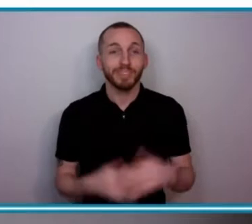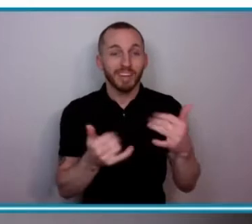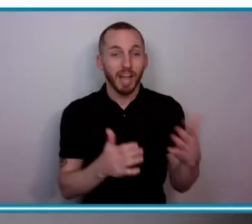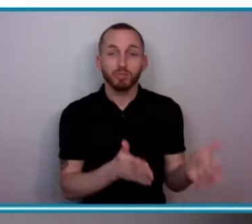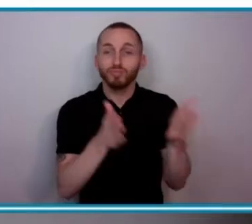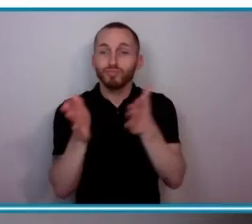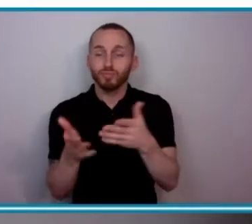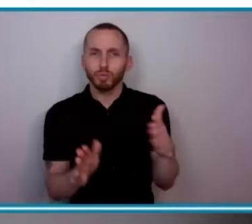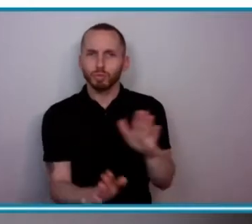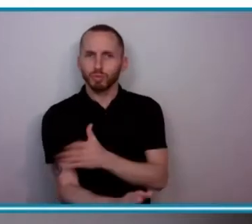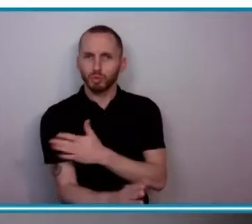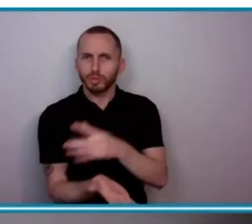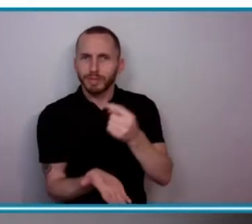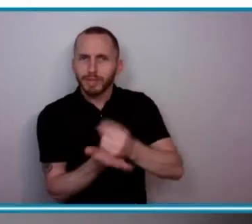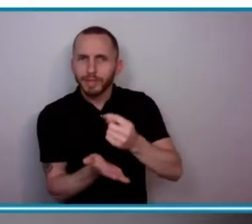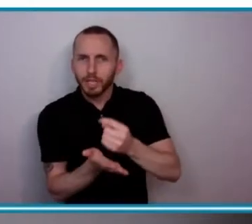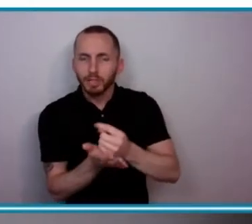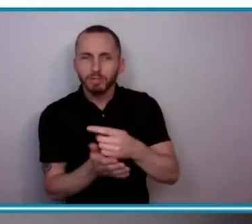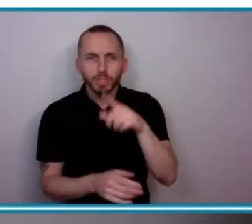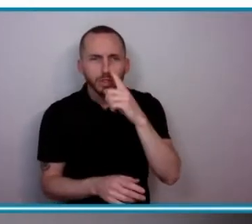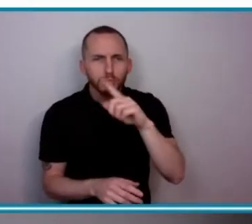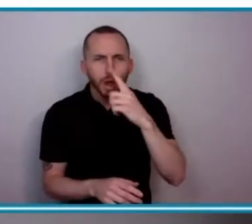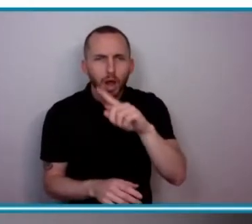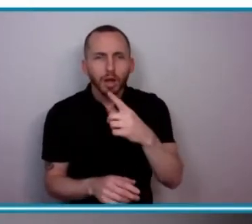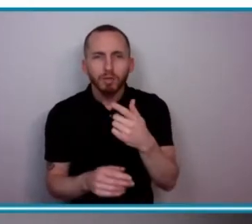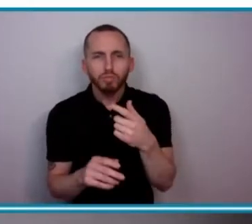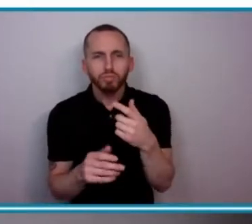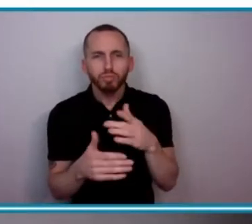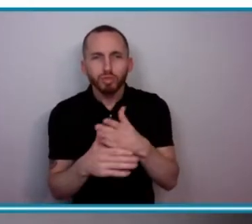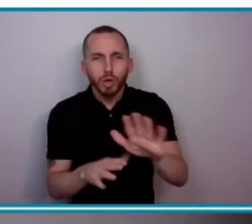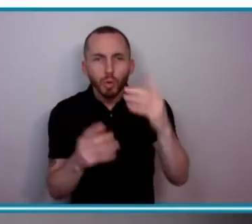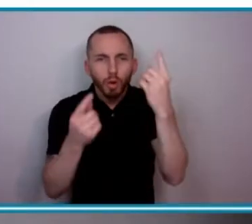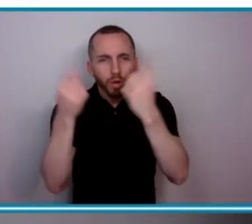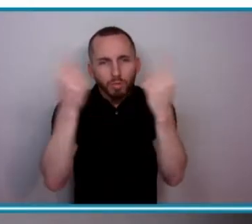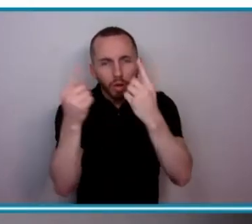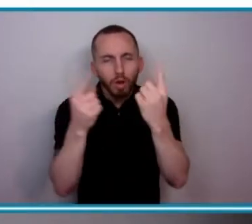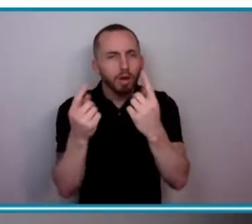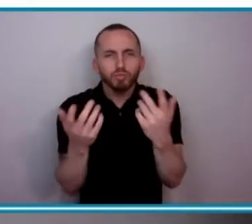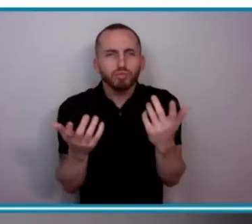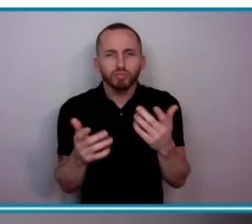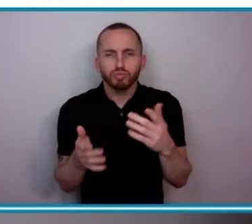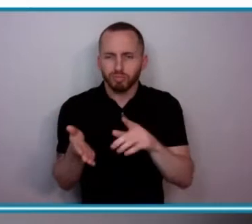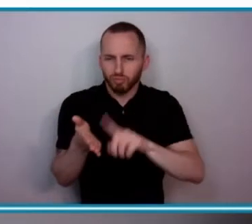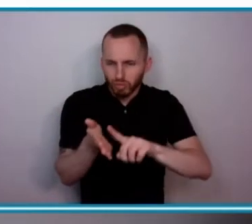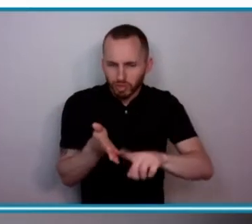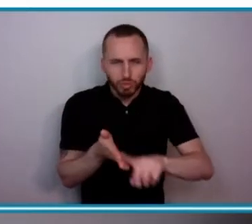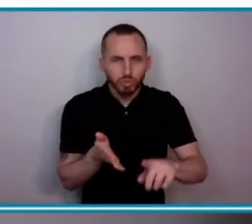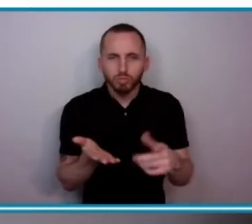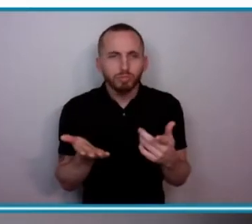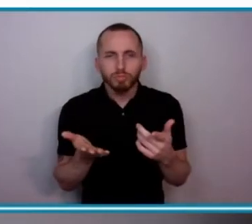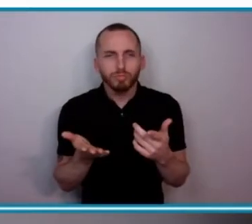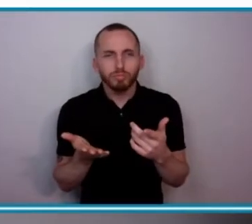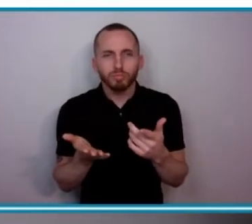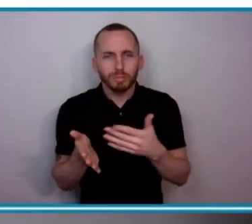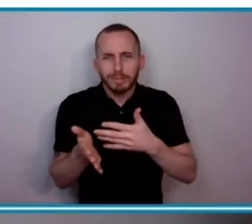share with us a little bit your thoughts about how these studies are implicated for the future